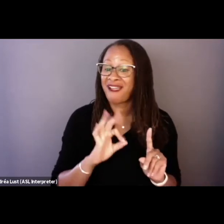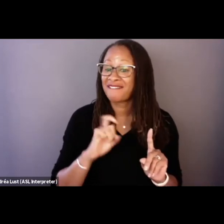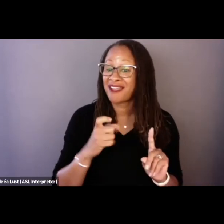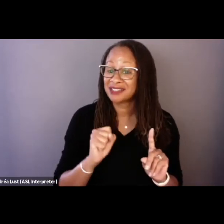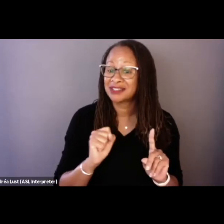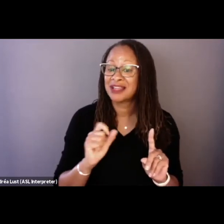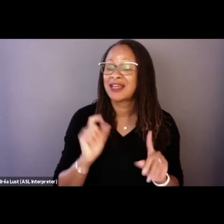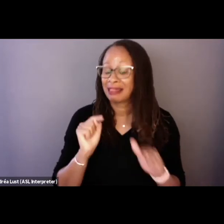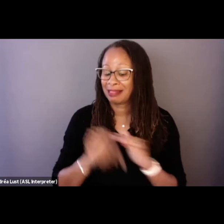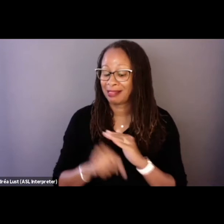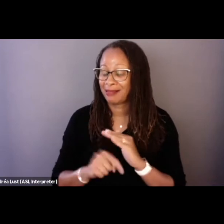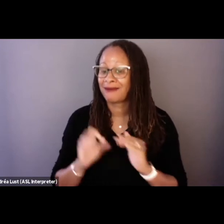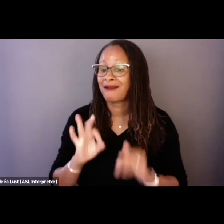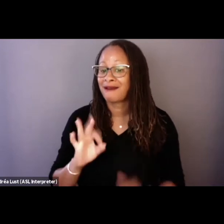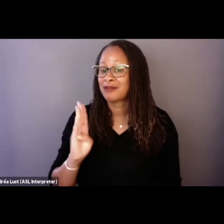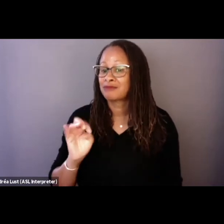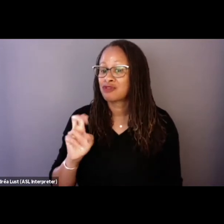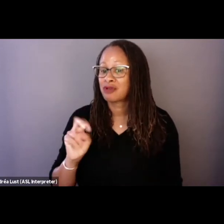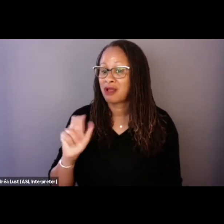moderated by IndieWire's Kristen Lopez.